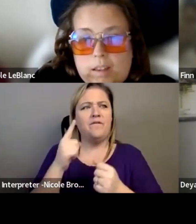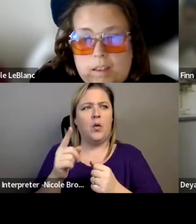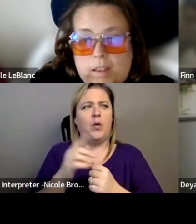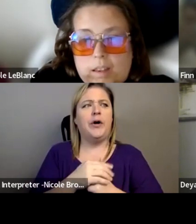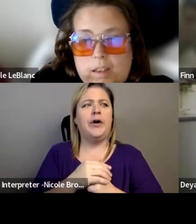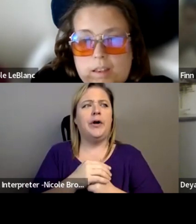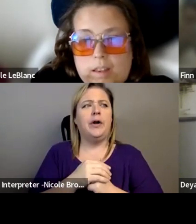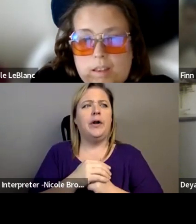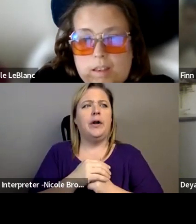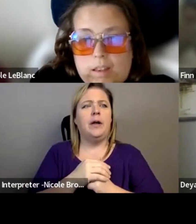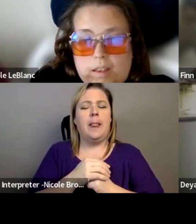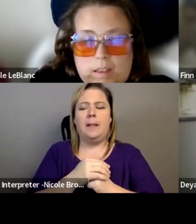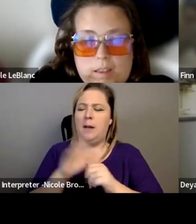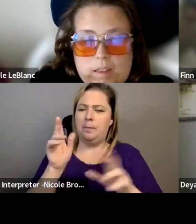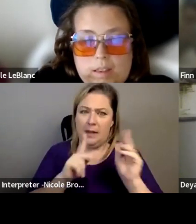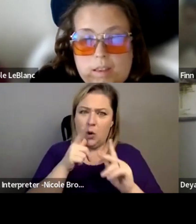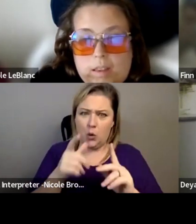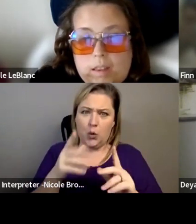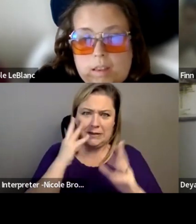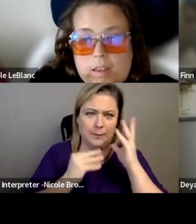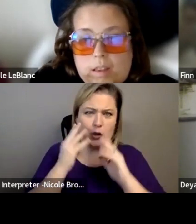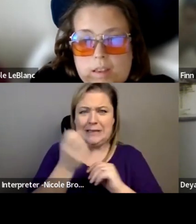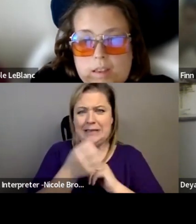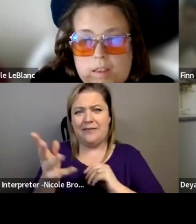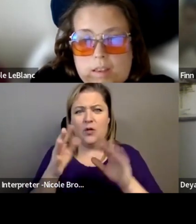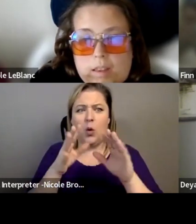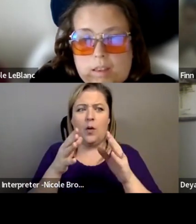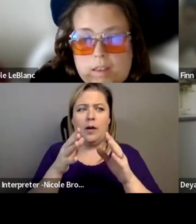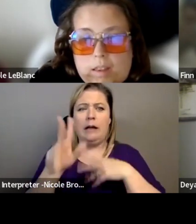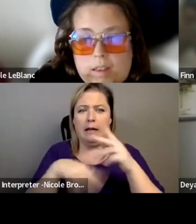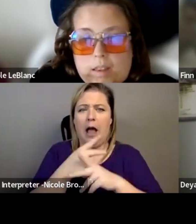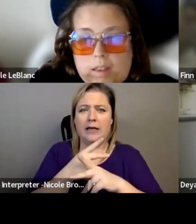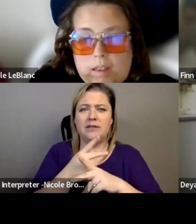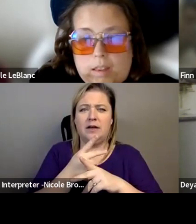people who experience multiple forms of discrimination or marginalization, things like